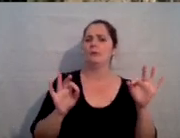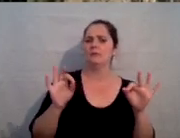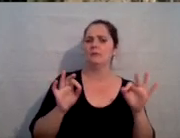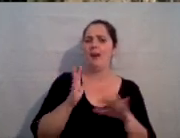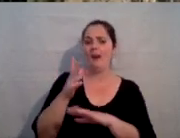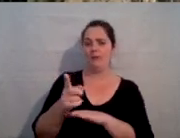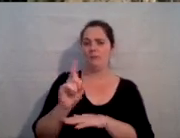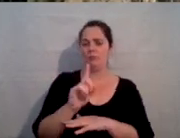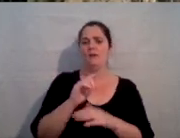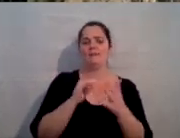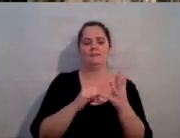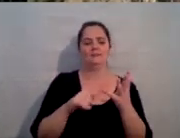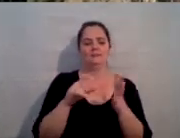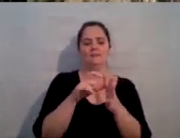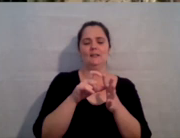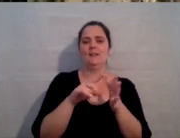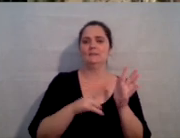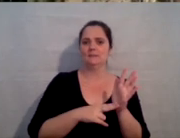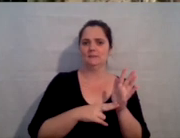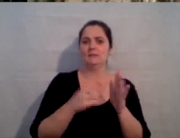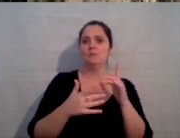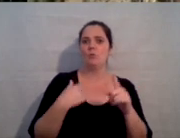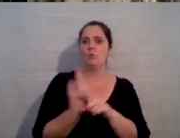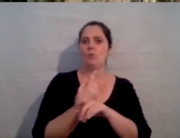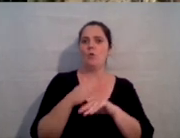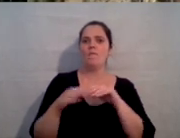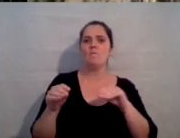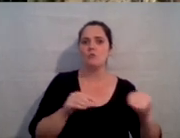movement and gesture and the way that movement and gesture are incorporated